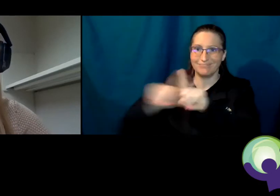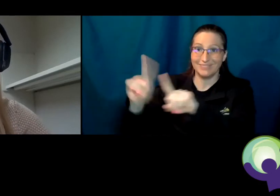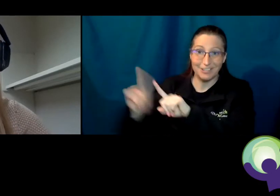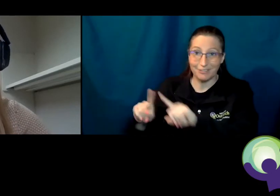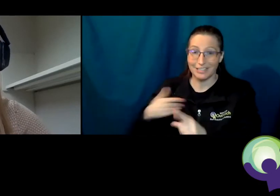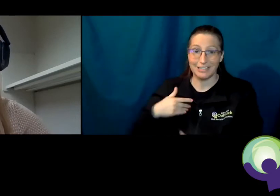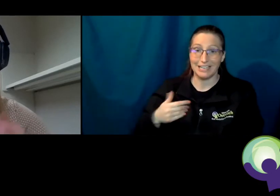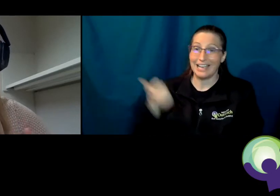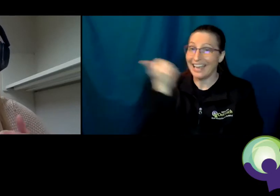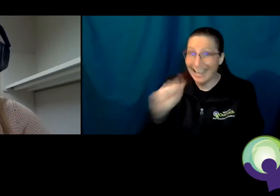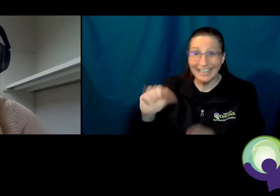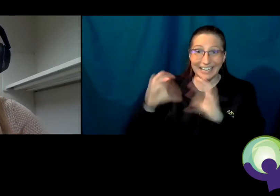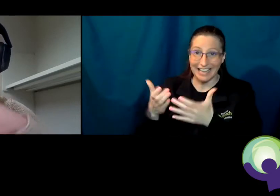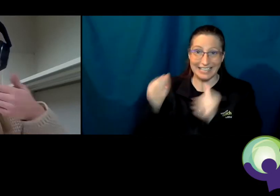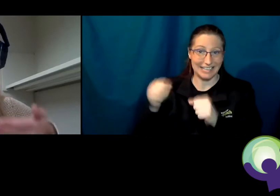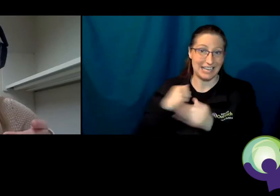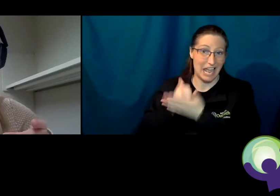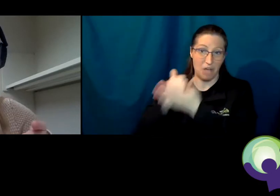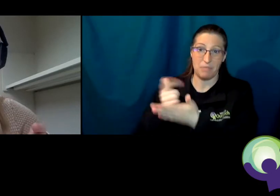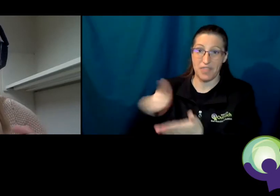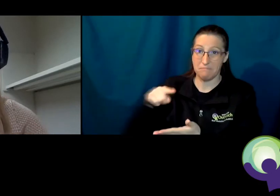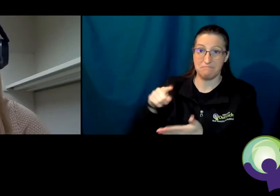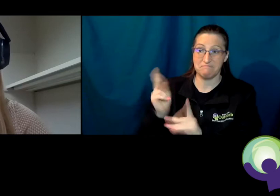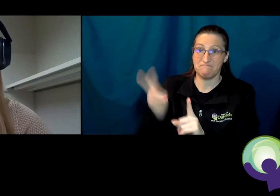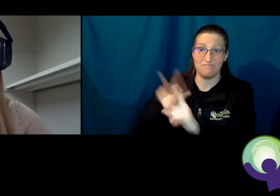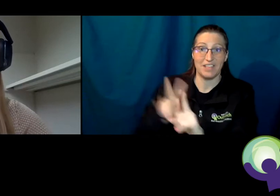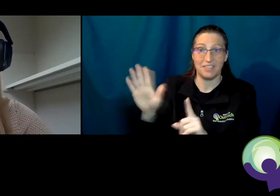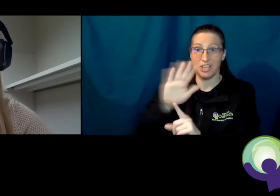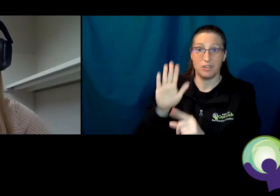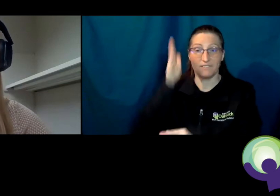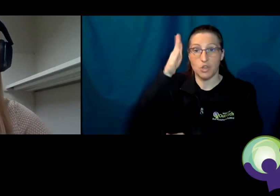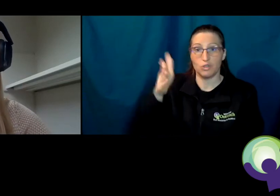they take could help them apply to their future career at Kwik Trip if they are so interested